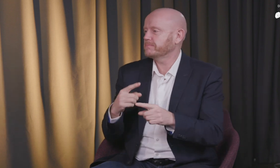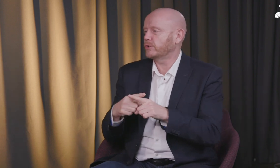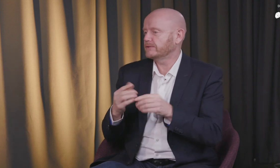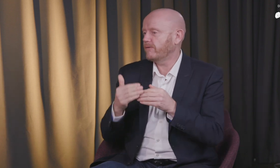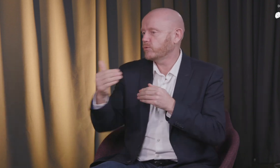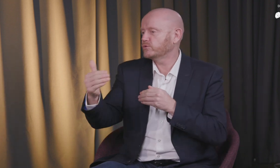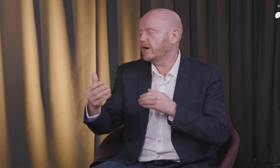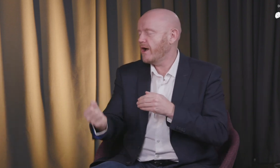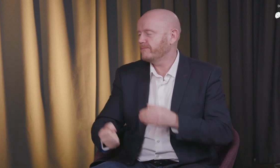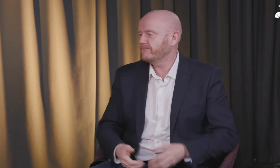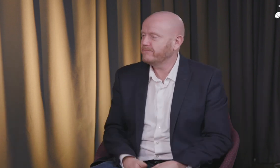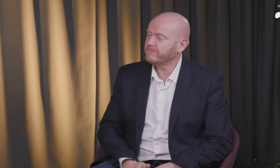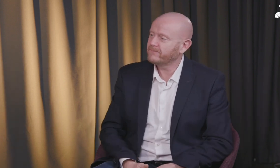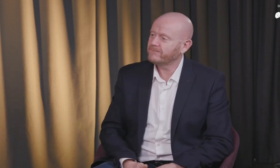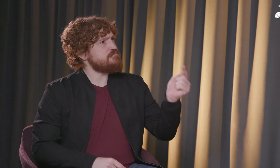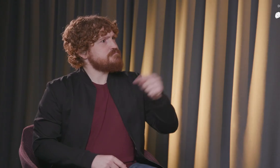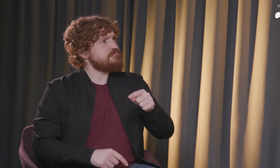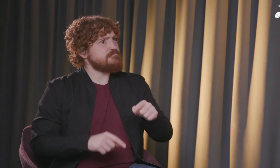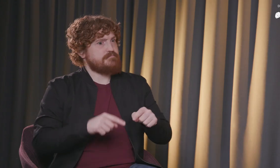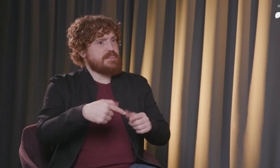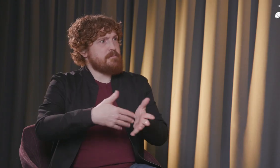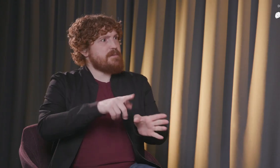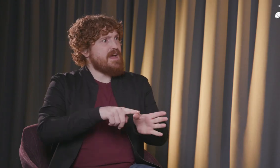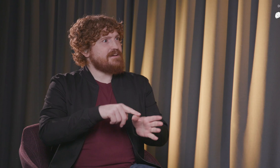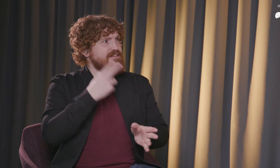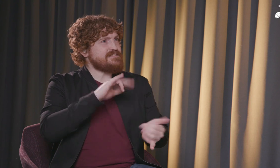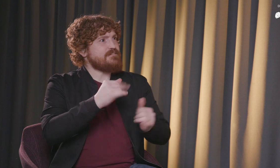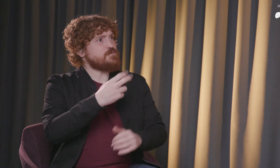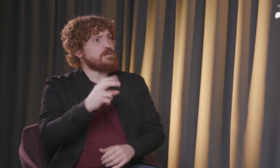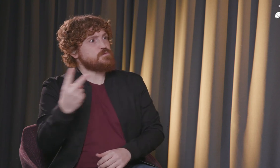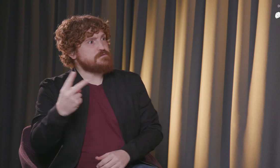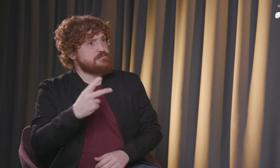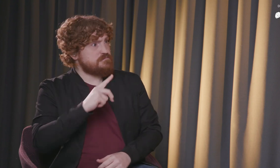There’s a positive future ahead of us. So when you come to Deaffest in May of 2022,